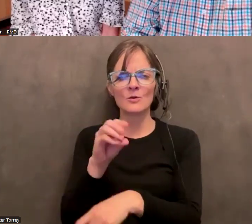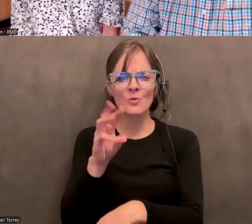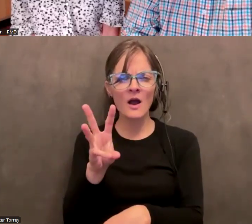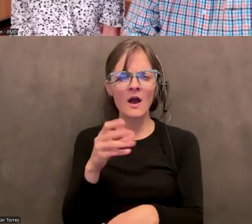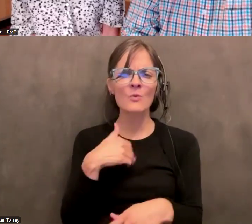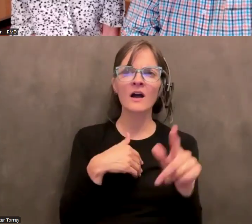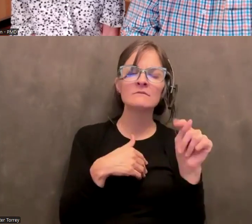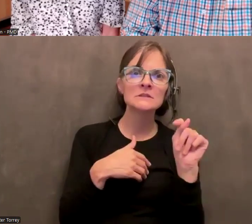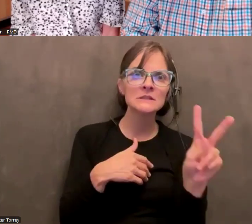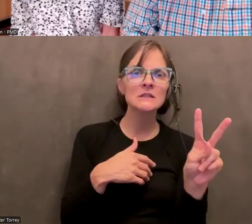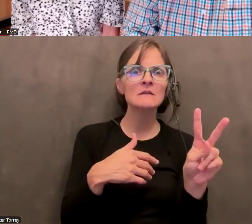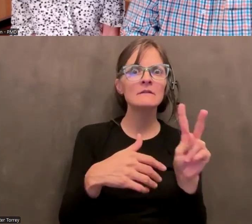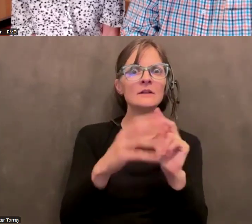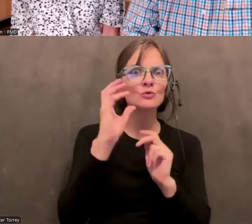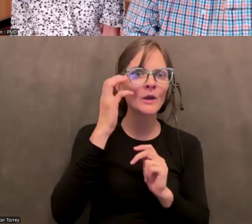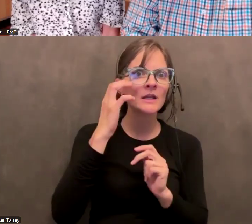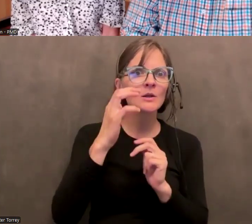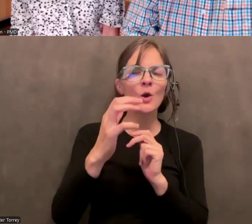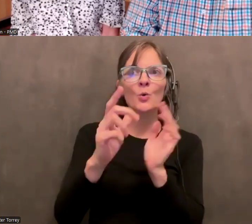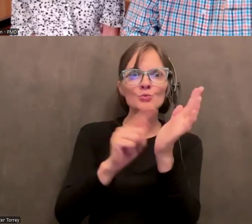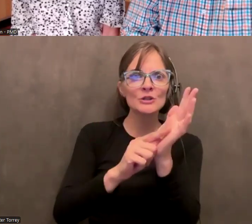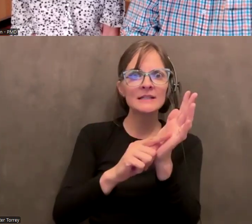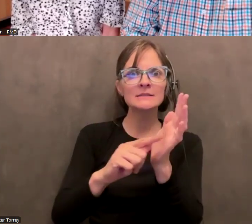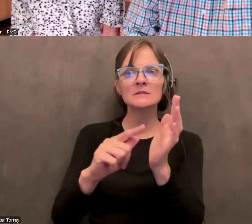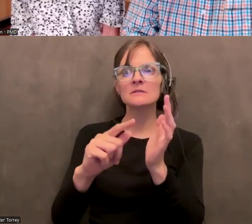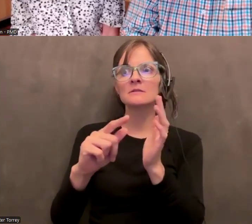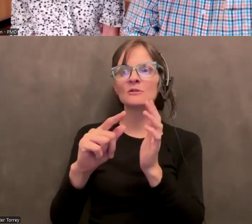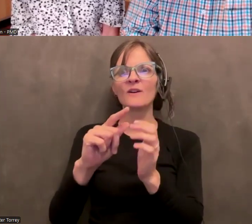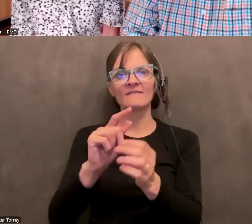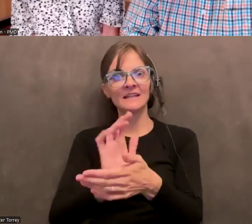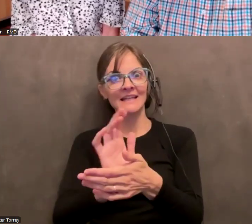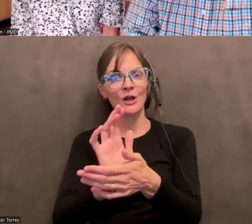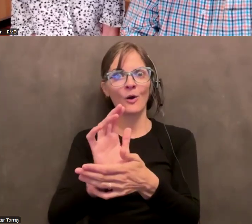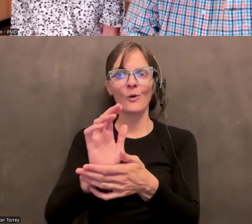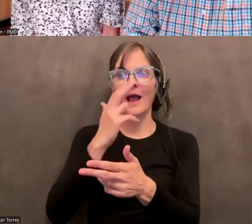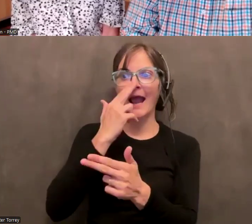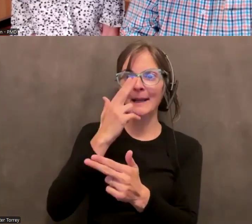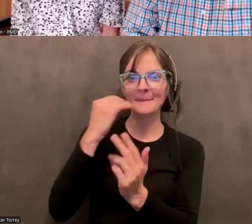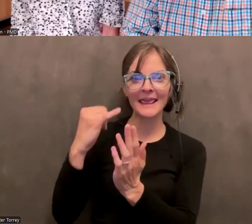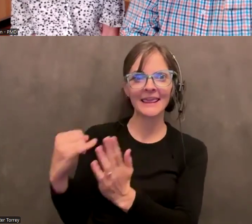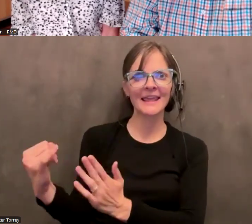even thinking about animated spots in addition to real life anecdotes or some of it was in different languages.